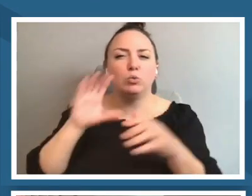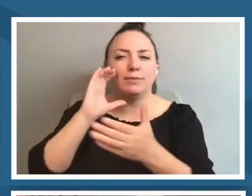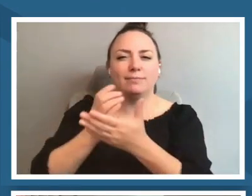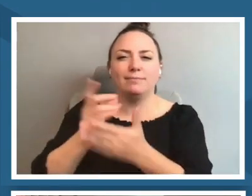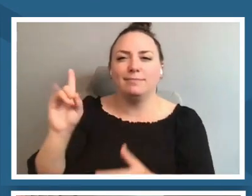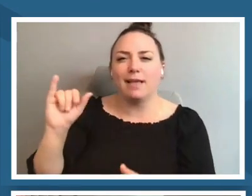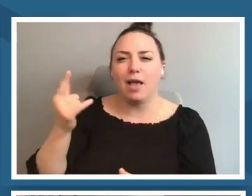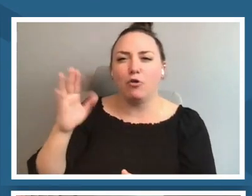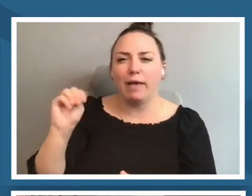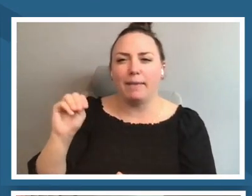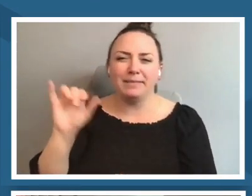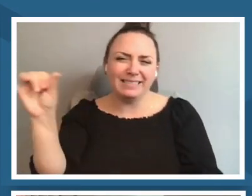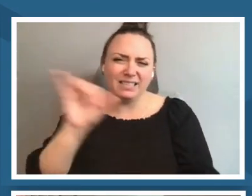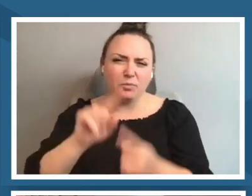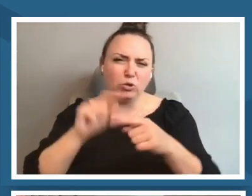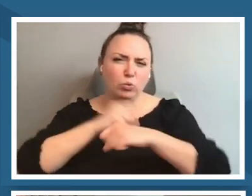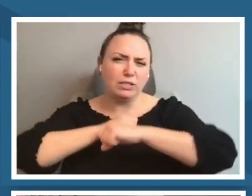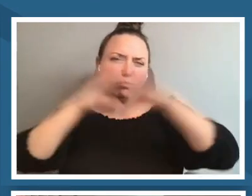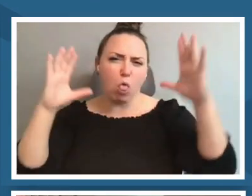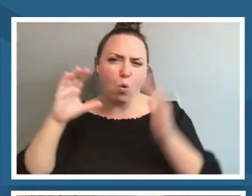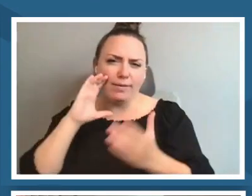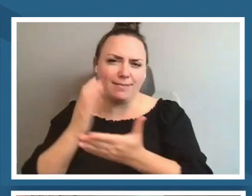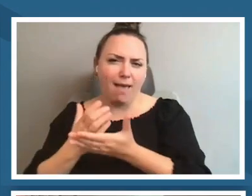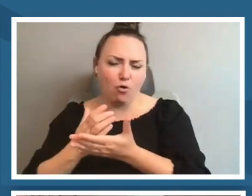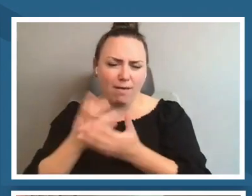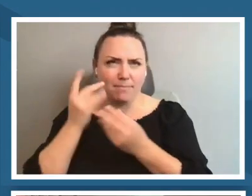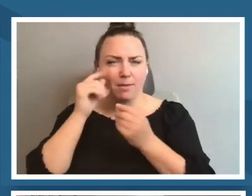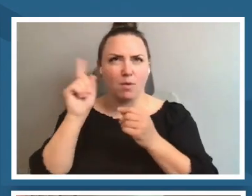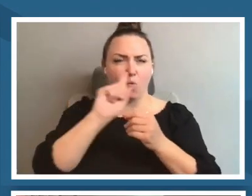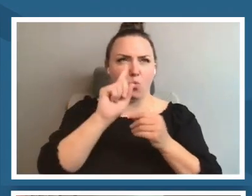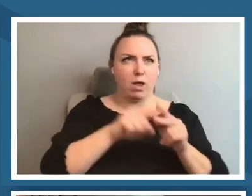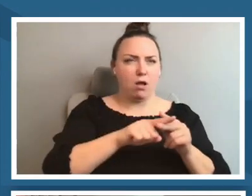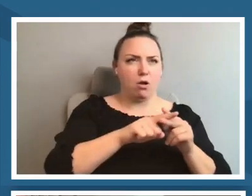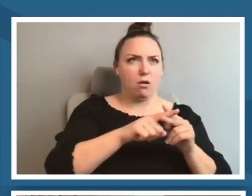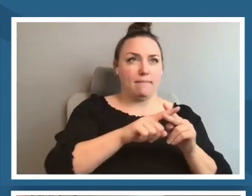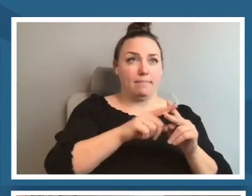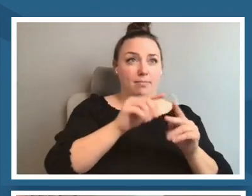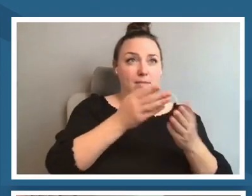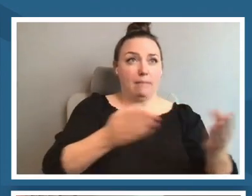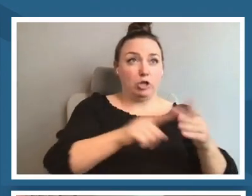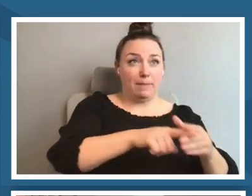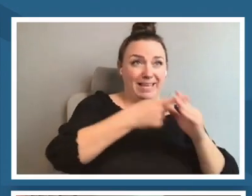diagram to think about where these objects begin and end